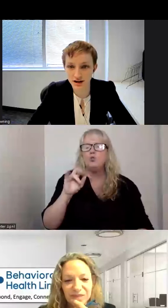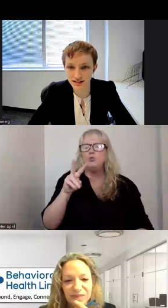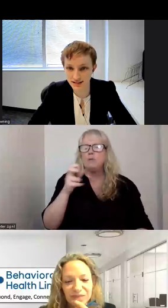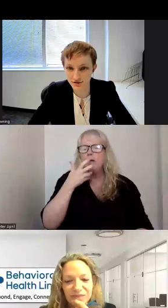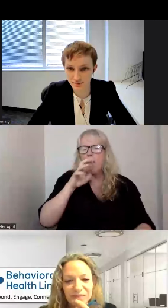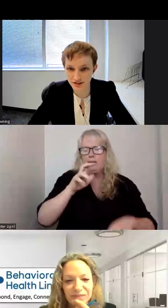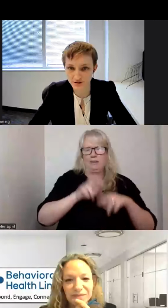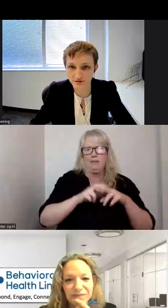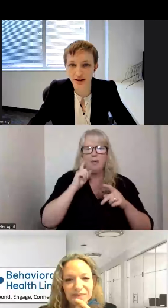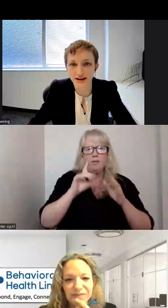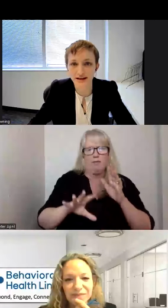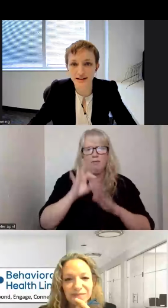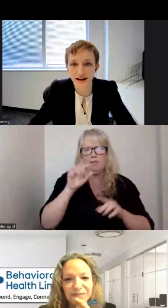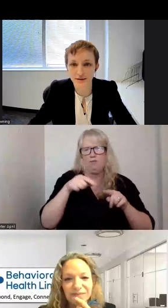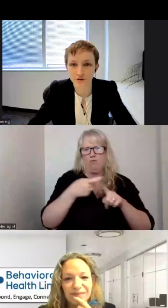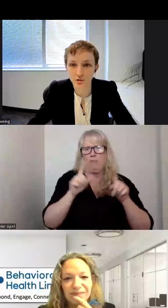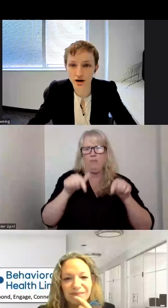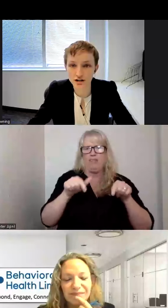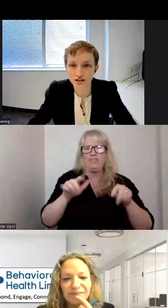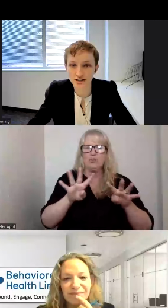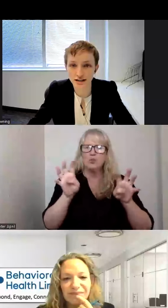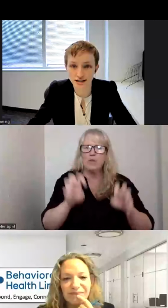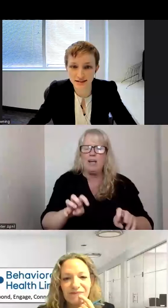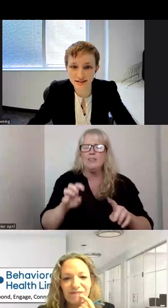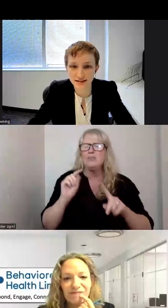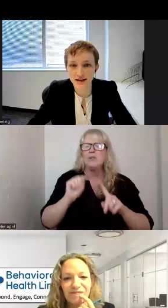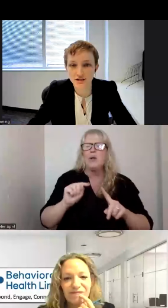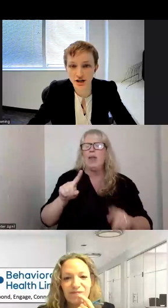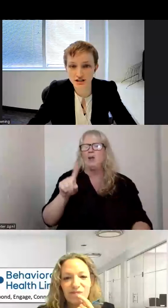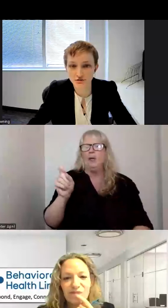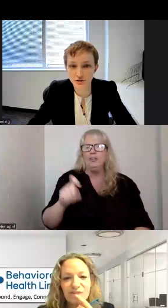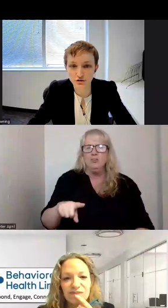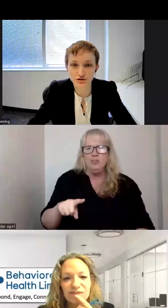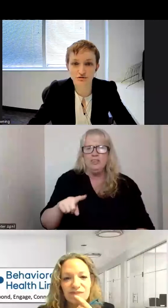FINDINGS FROM THE SURVEY. THE QUESTION IS FROM THE